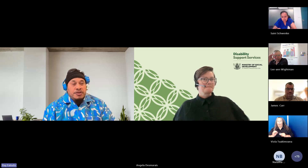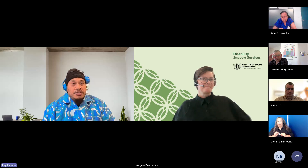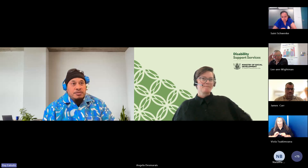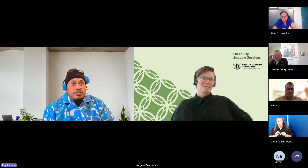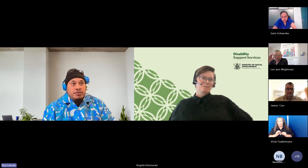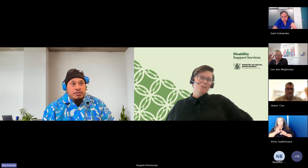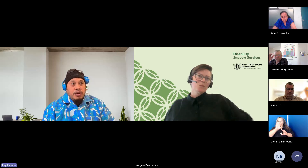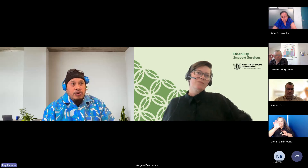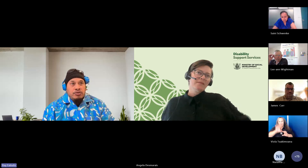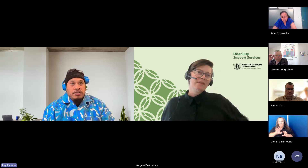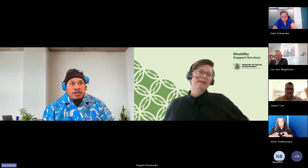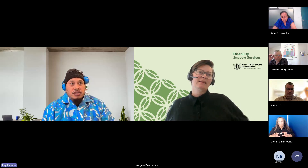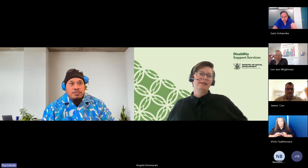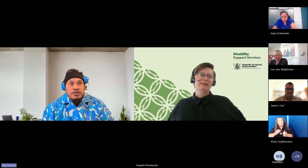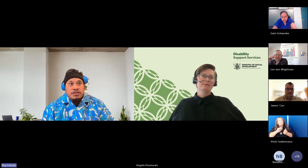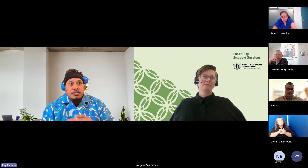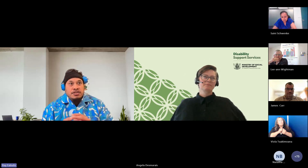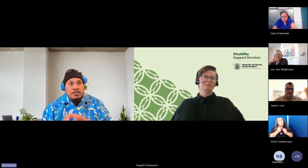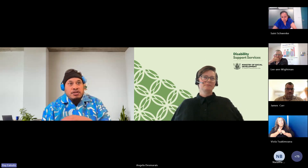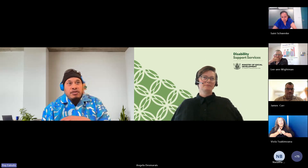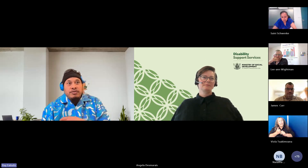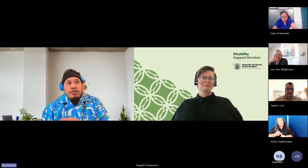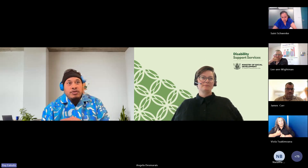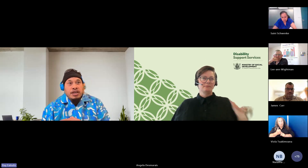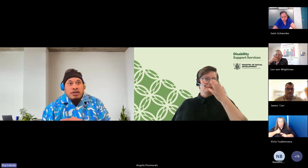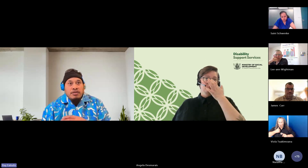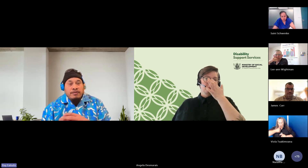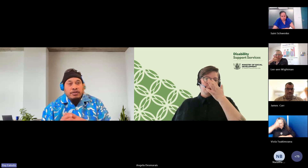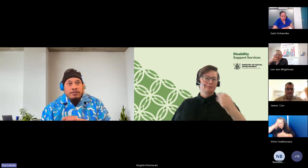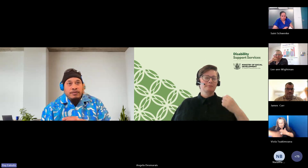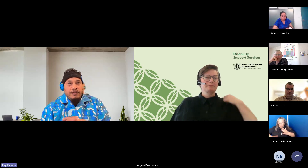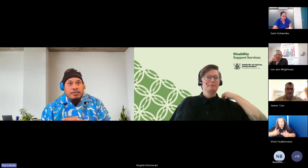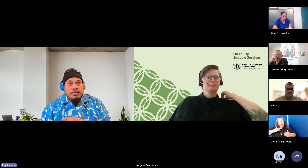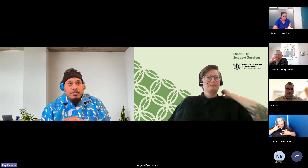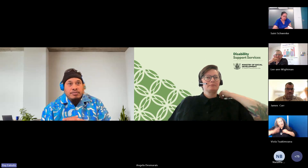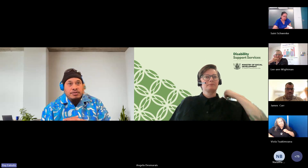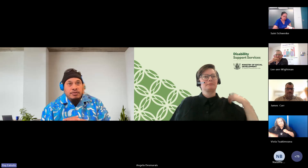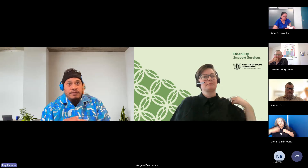As peer support with my own lived experiences of not only caring for different family members